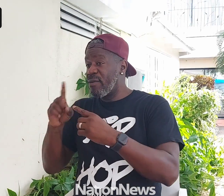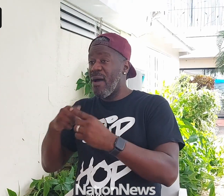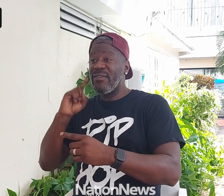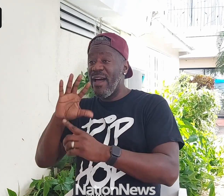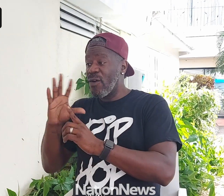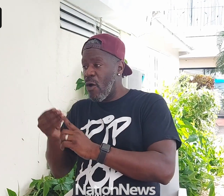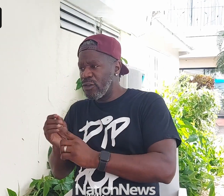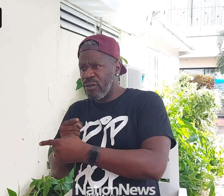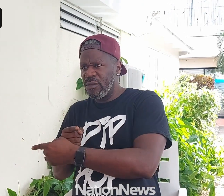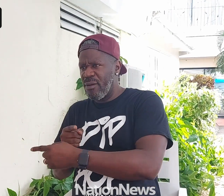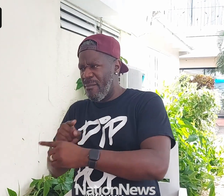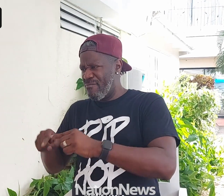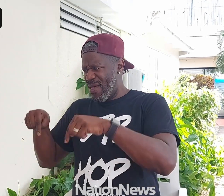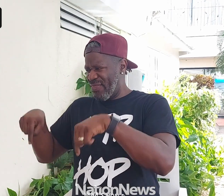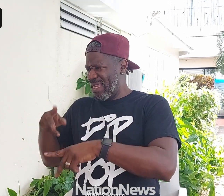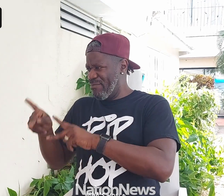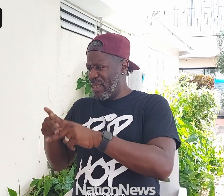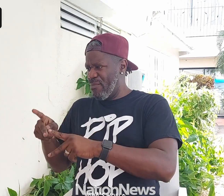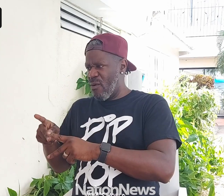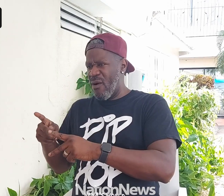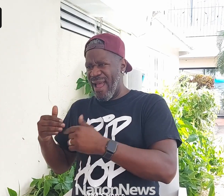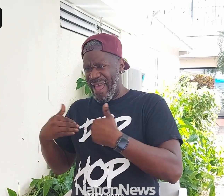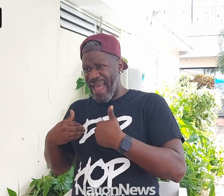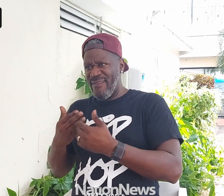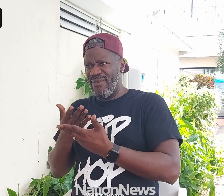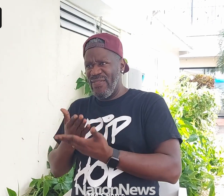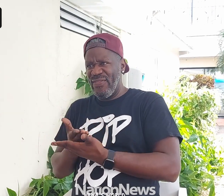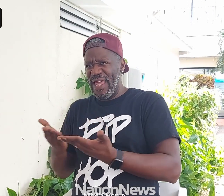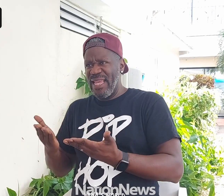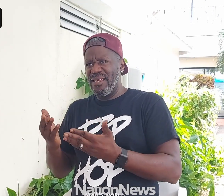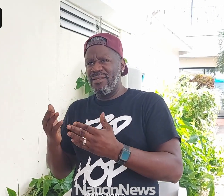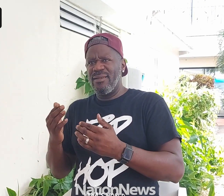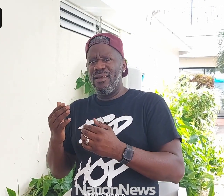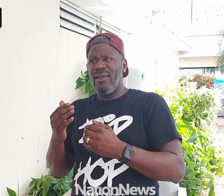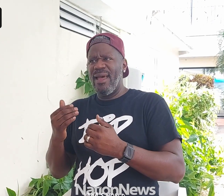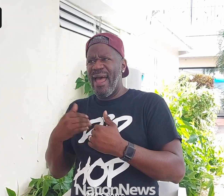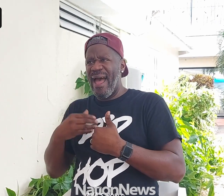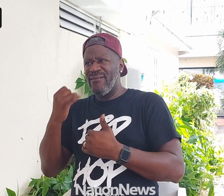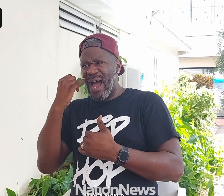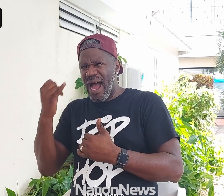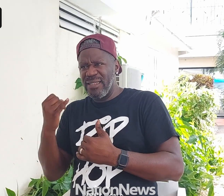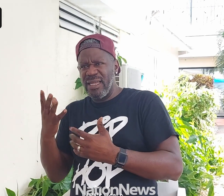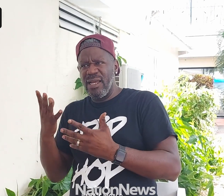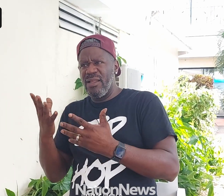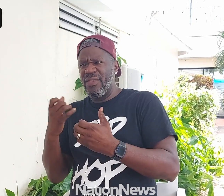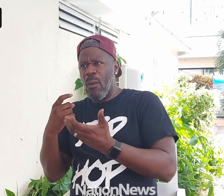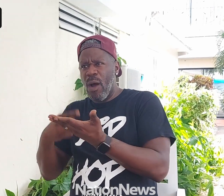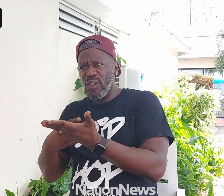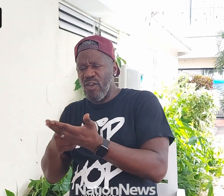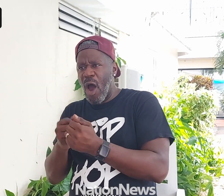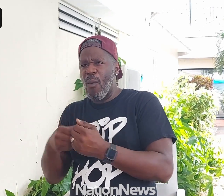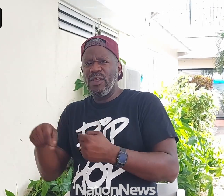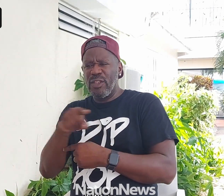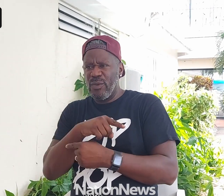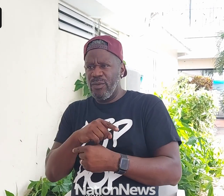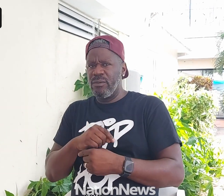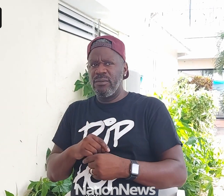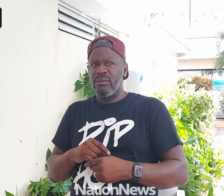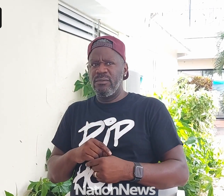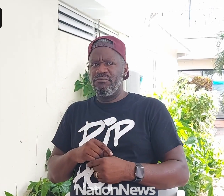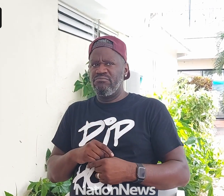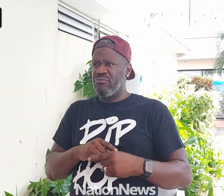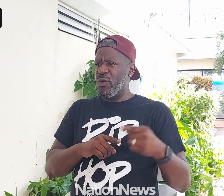relationship so we are learning more about the death culture here and we